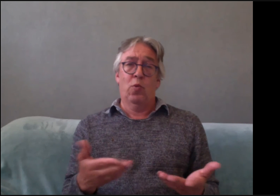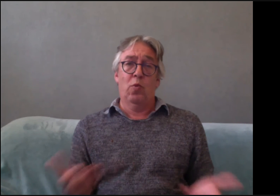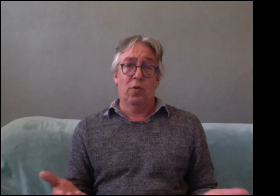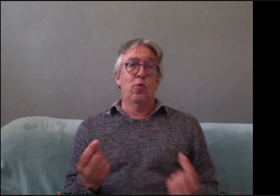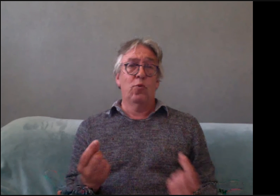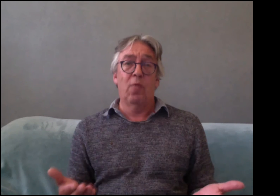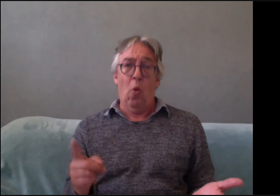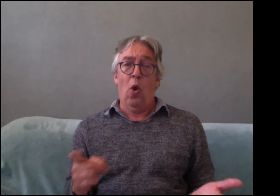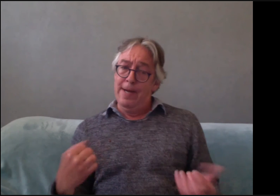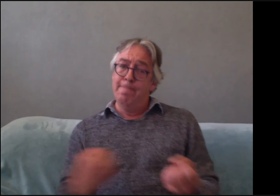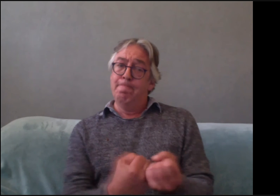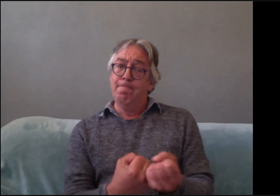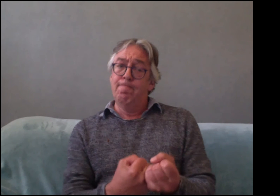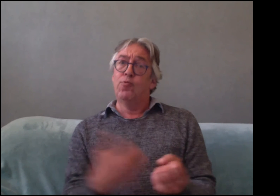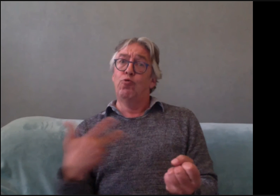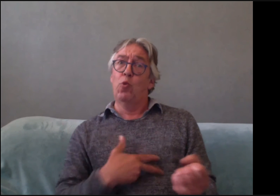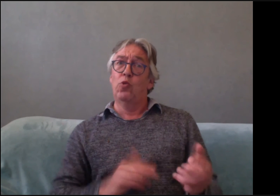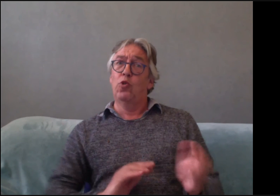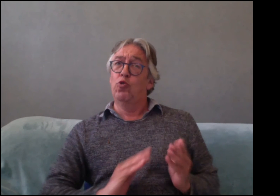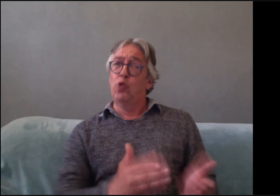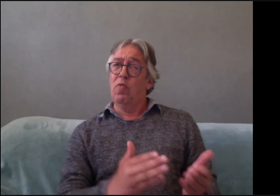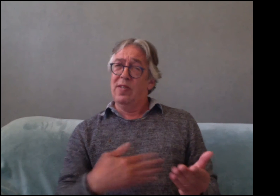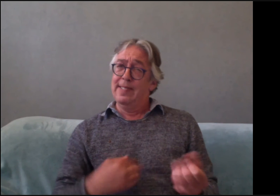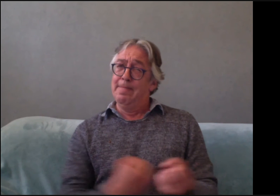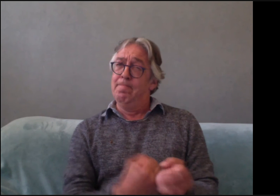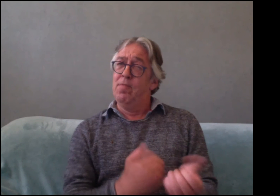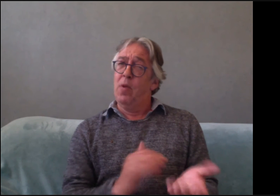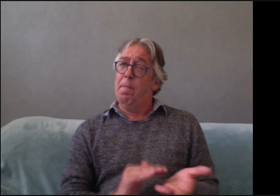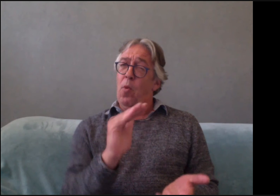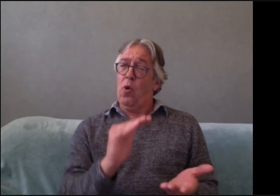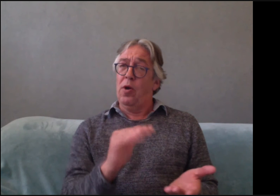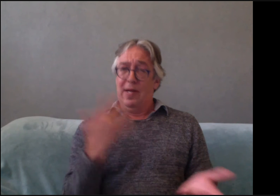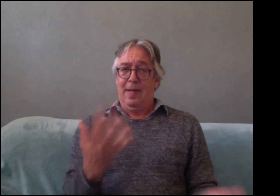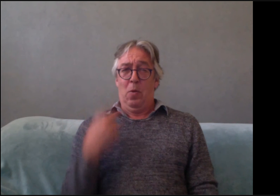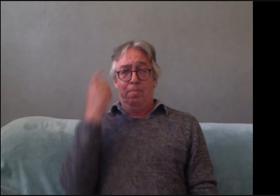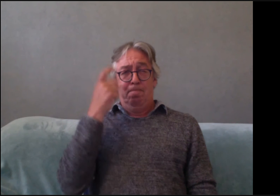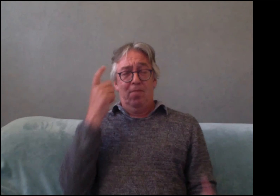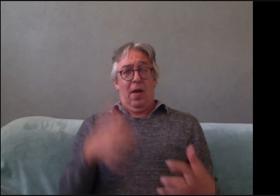We also hope that the crisis now has proven the importance